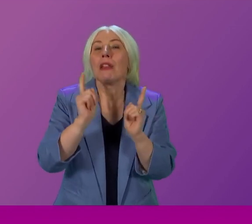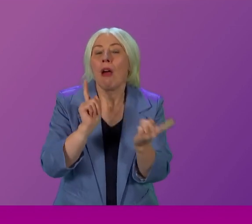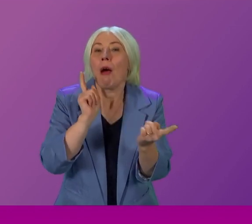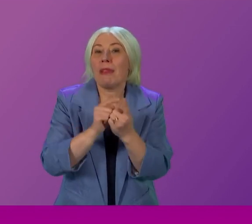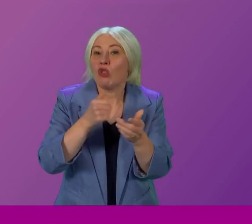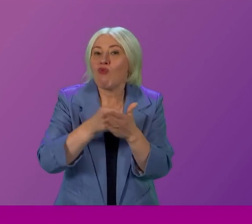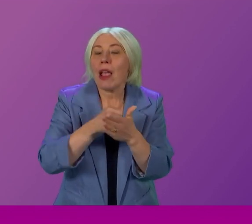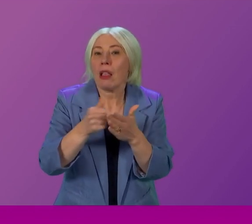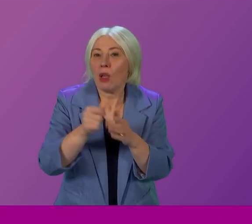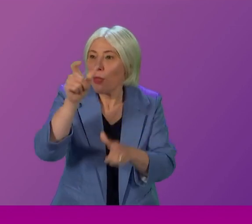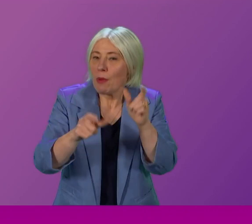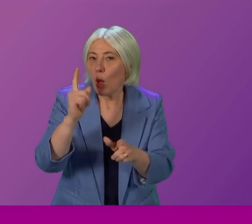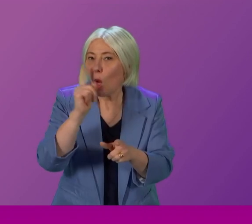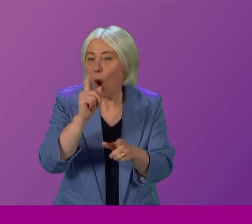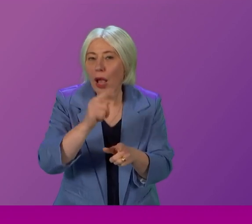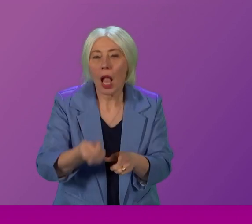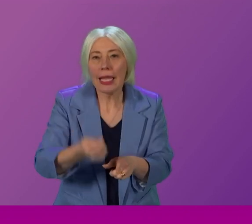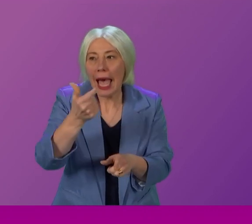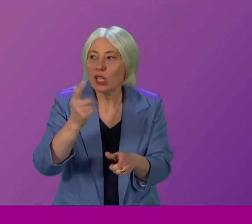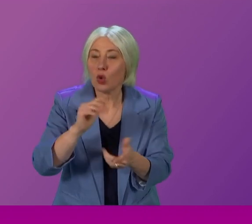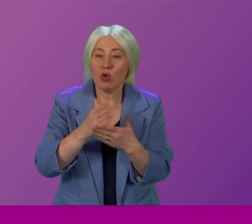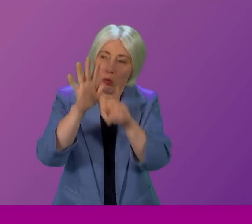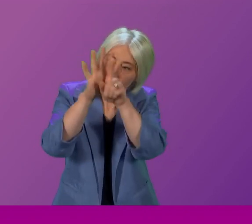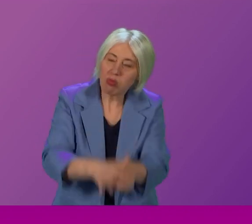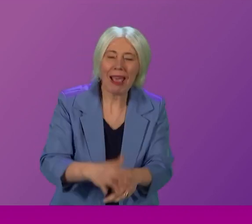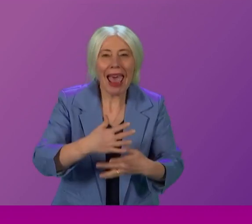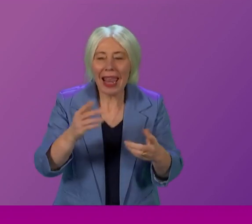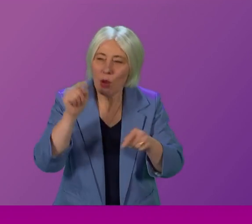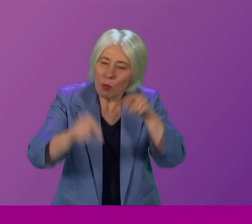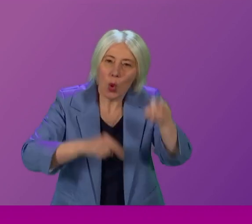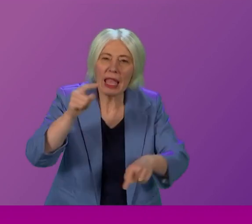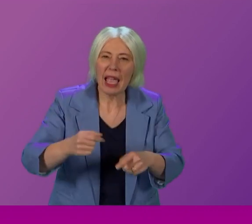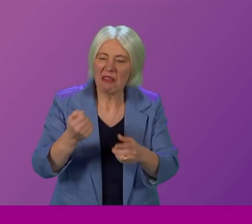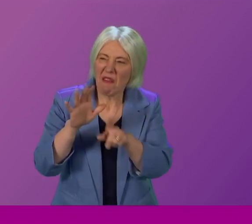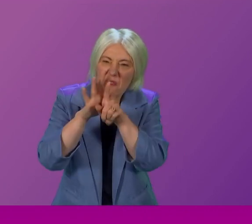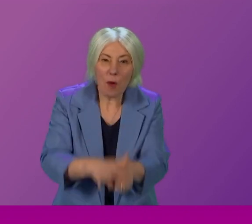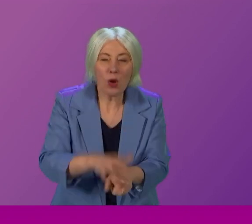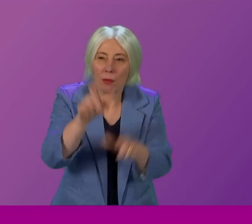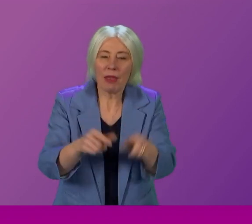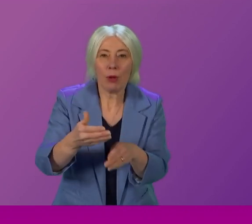condemn any use of such bullying and strong-arm tactics, and will she commit to ending the